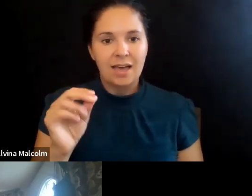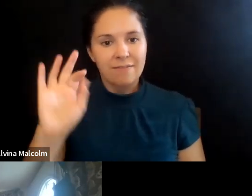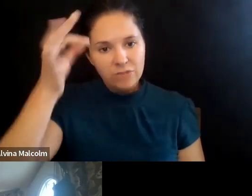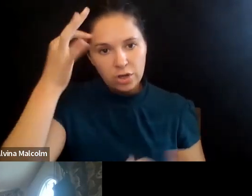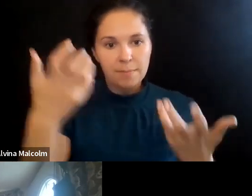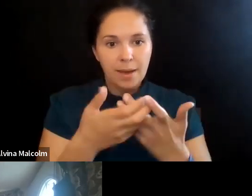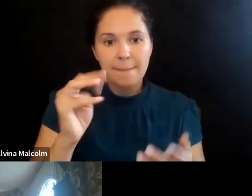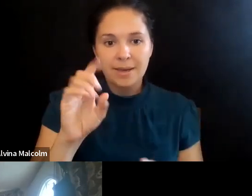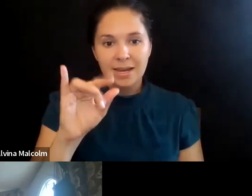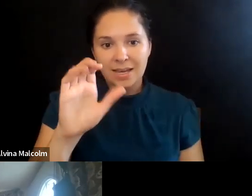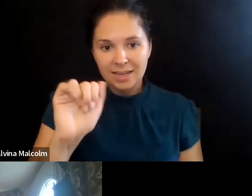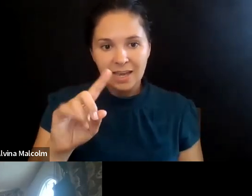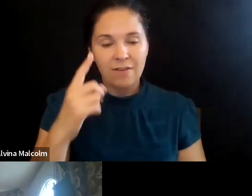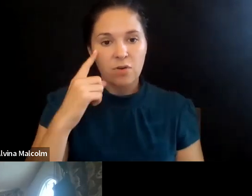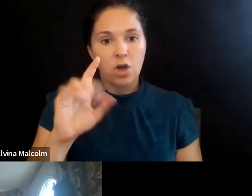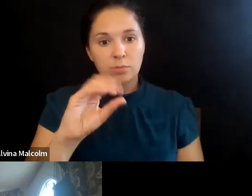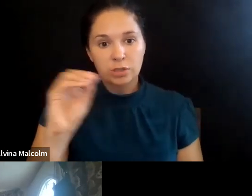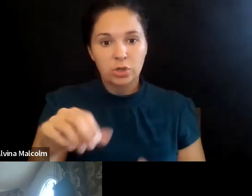disabled disaster survivors, those